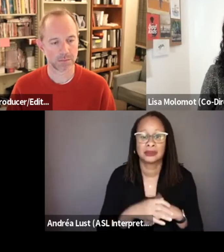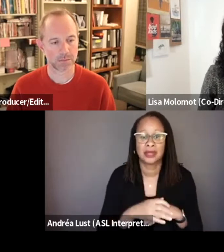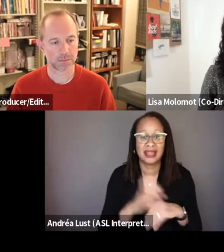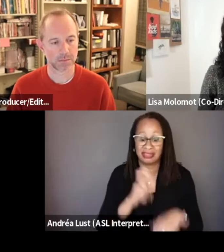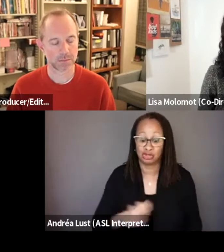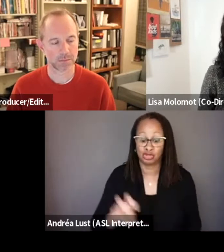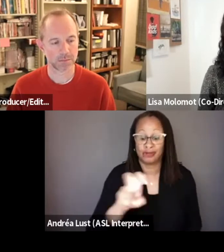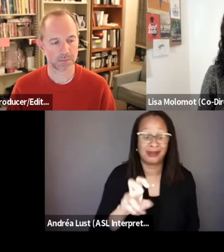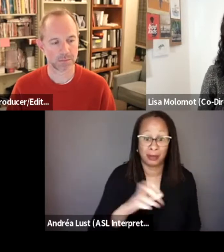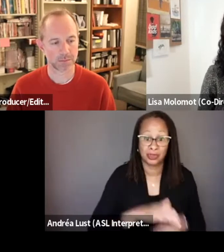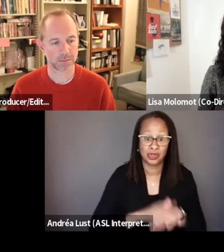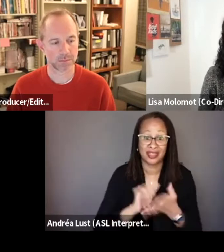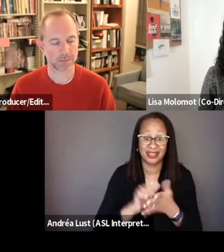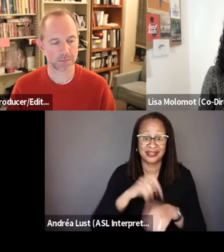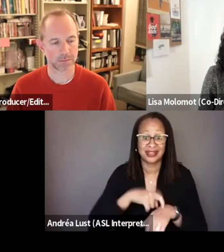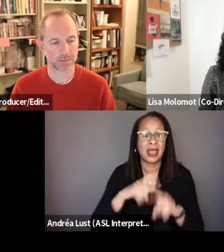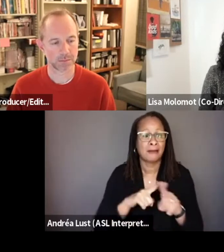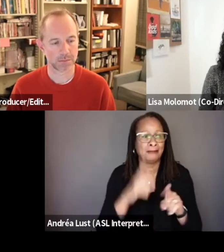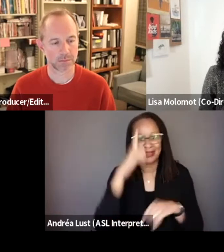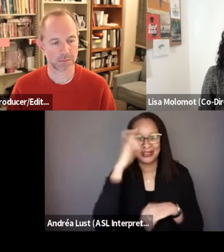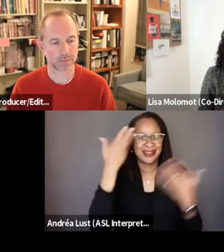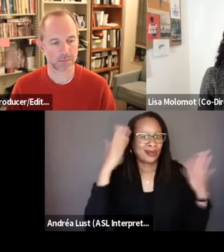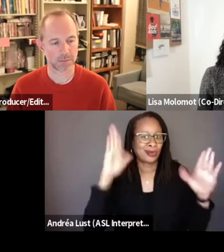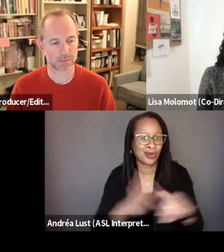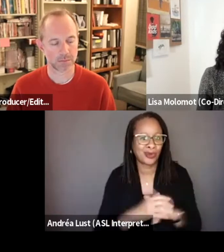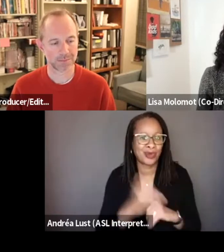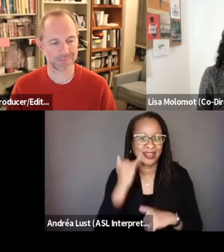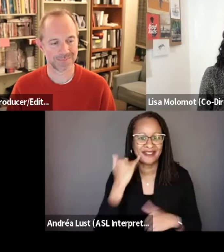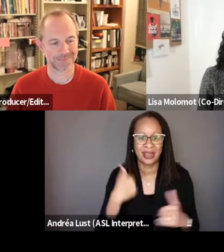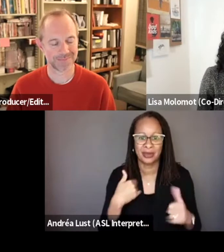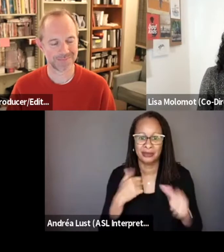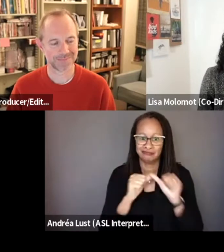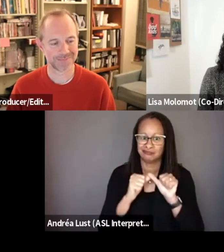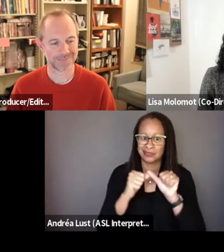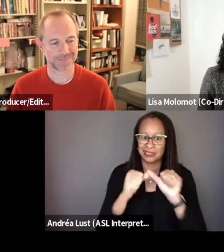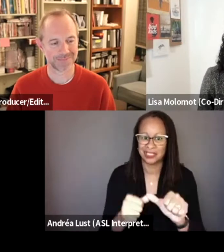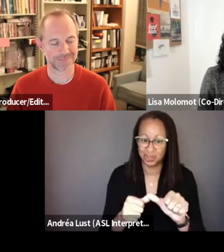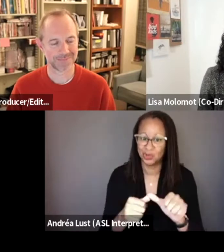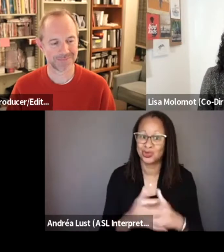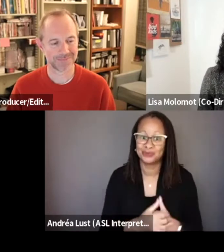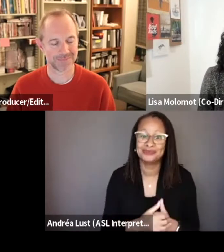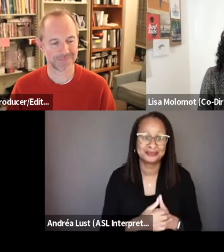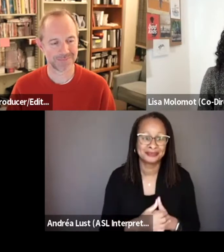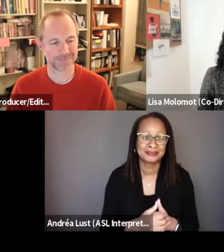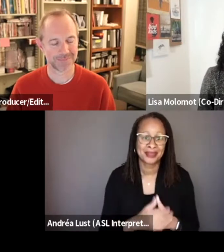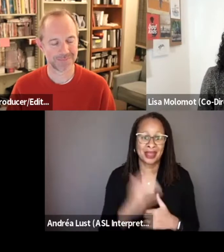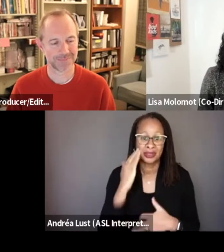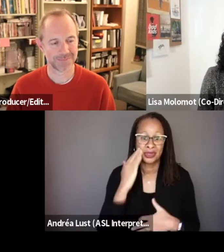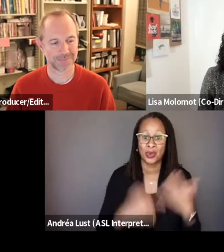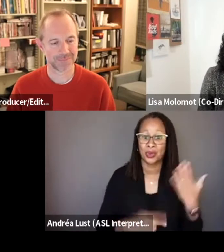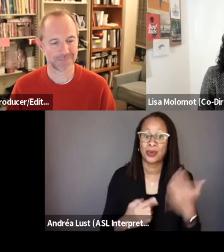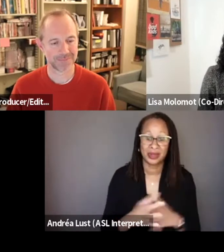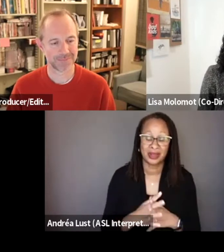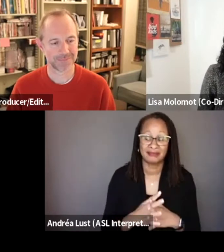because I don't know if I would have continued on knowing what I, you know,